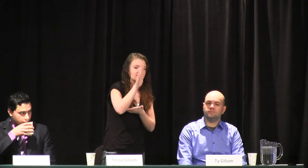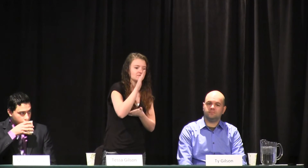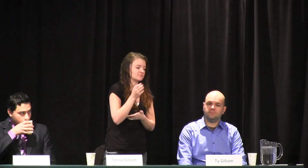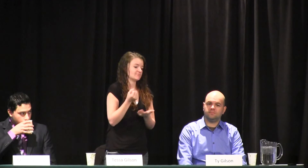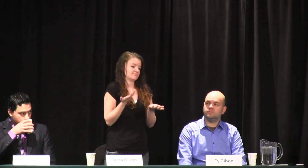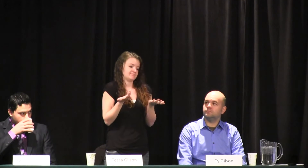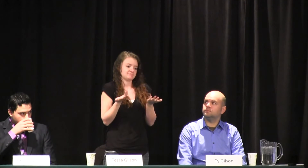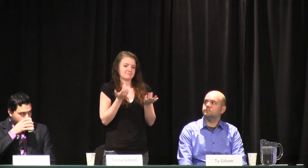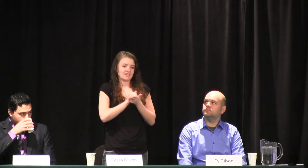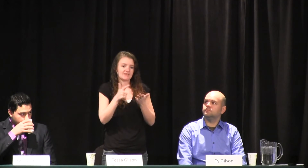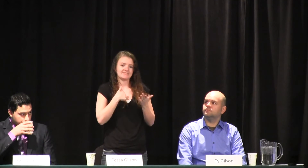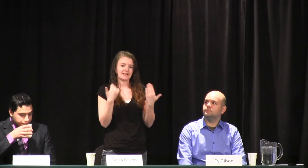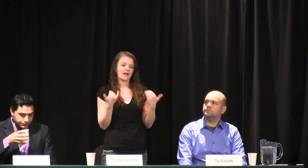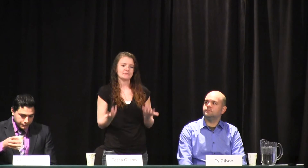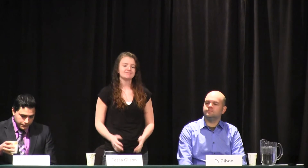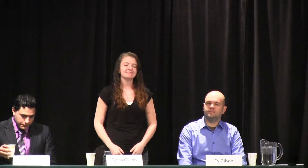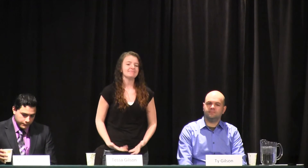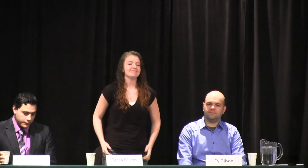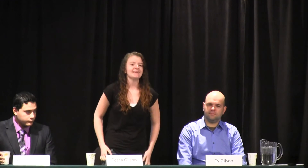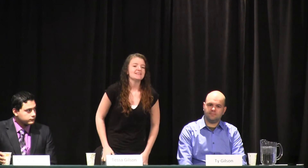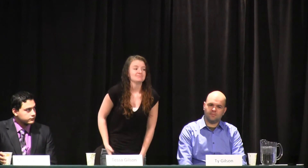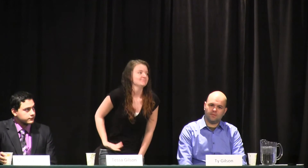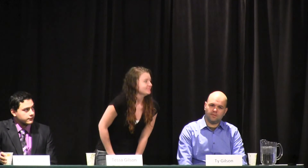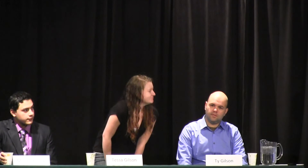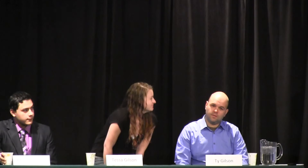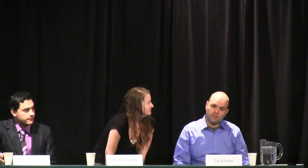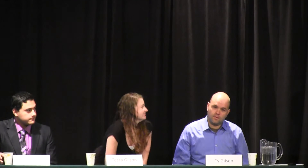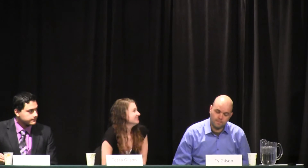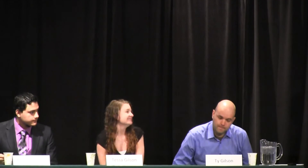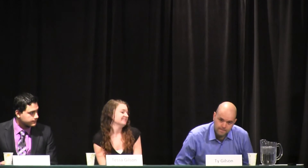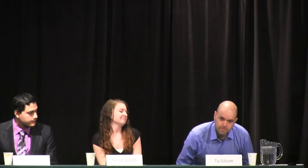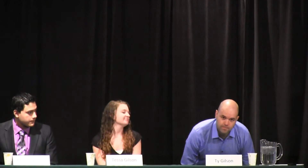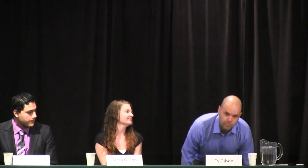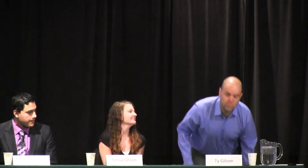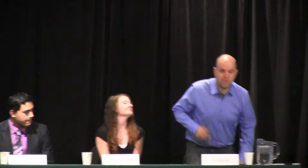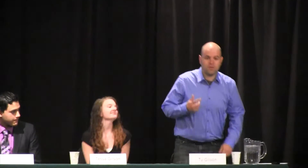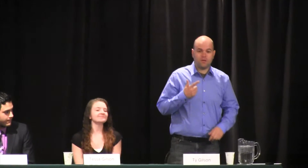so I have two years left, and I guess that's all I am doing right now is just being a student.